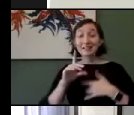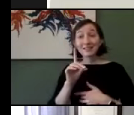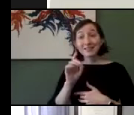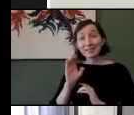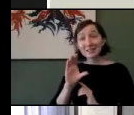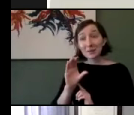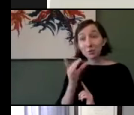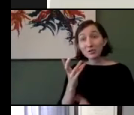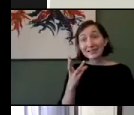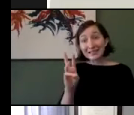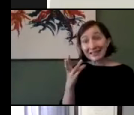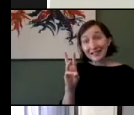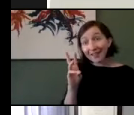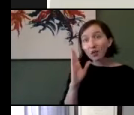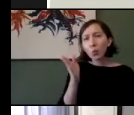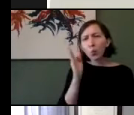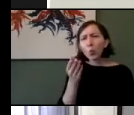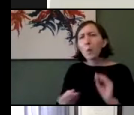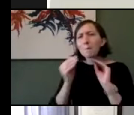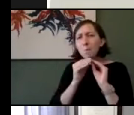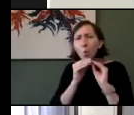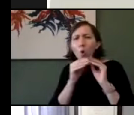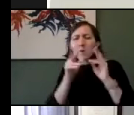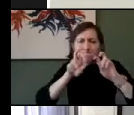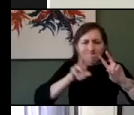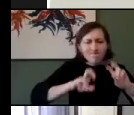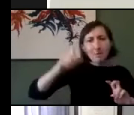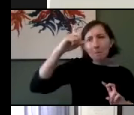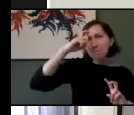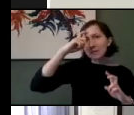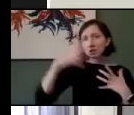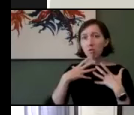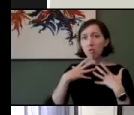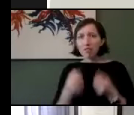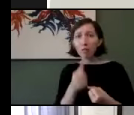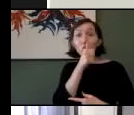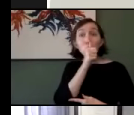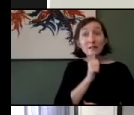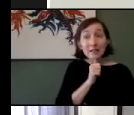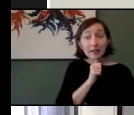we are going to take a look at mental health and resilience within the disability community during COVID-19.